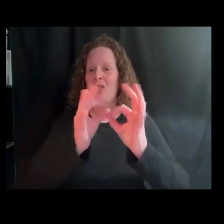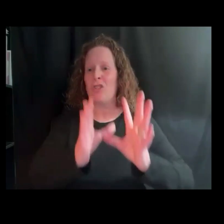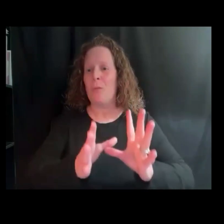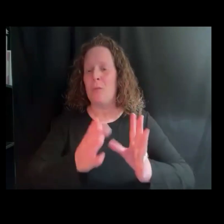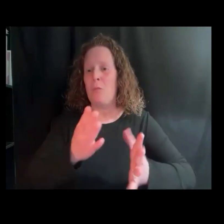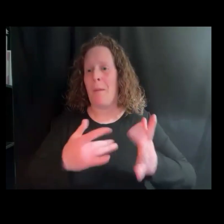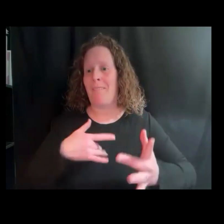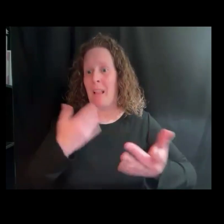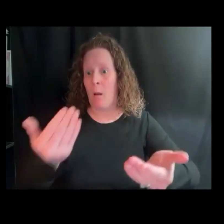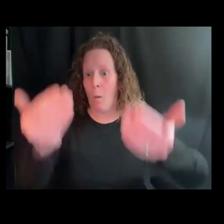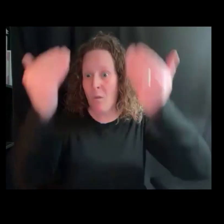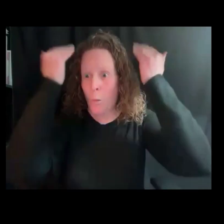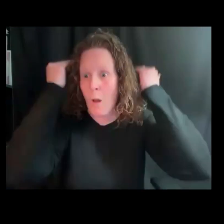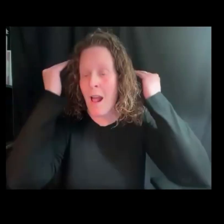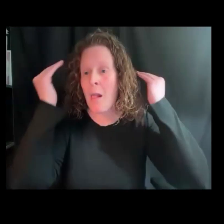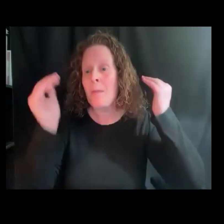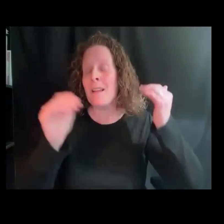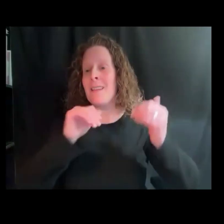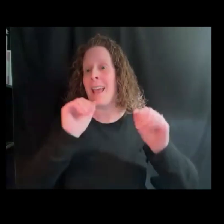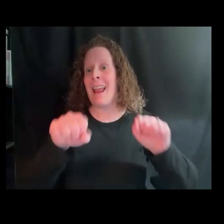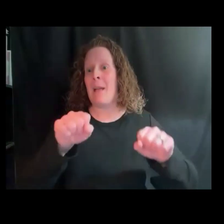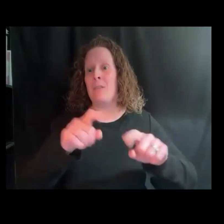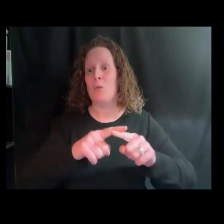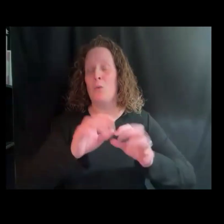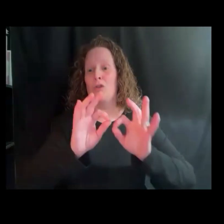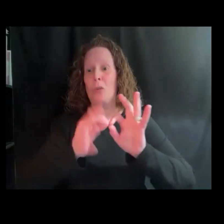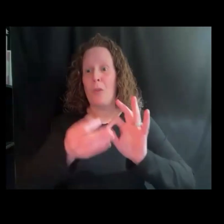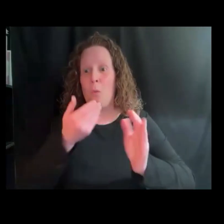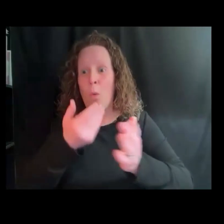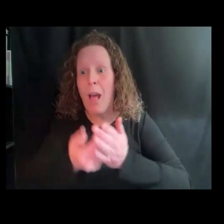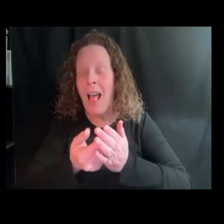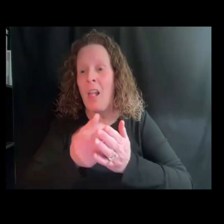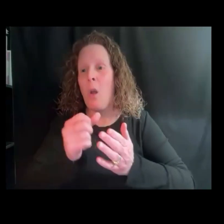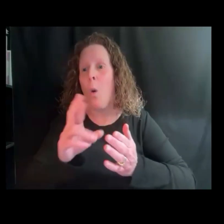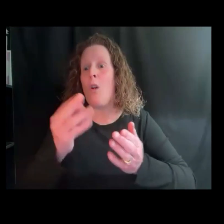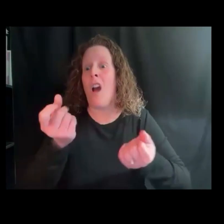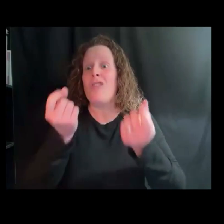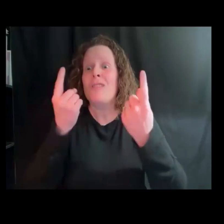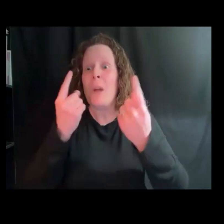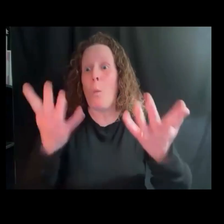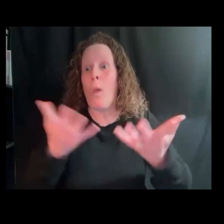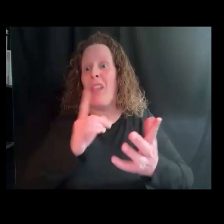to 3.4 the interpreter was feeling overwhelmed. They were feeling like they